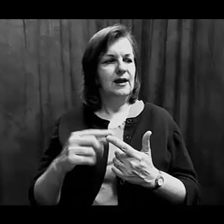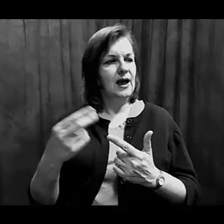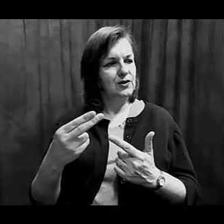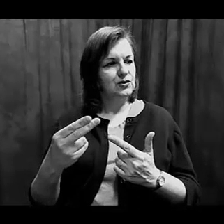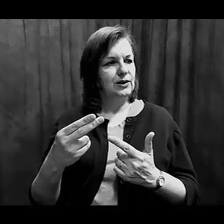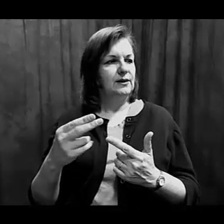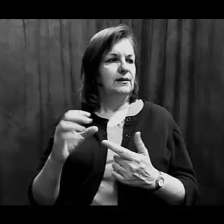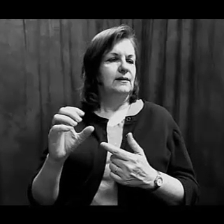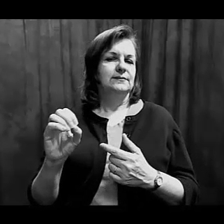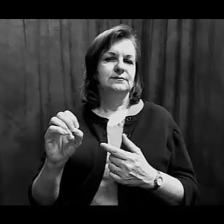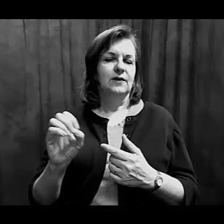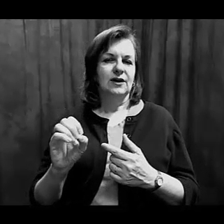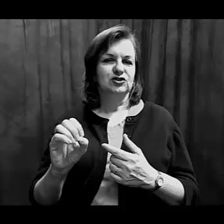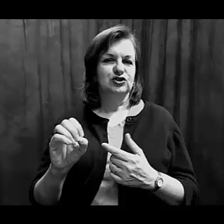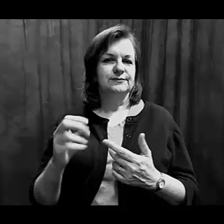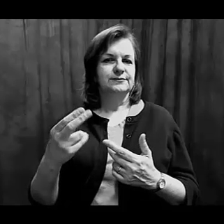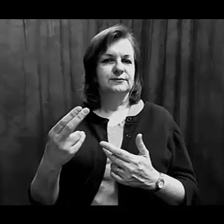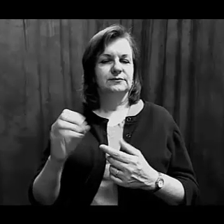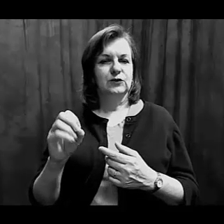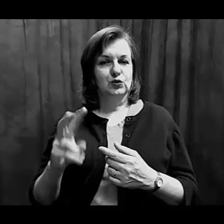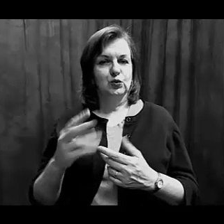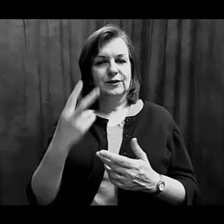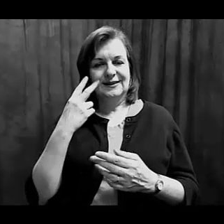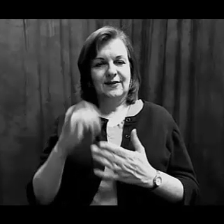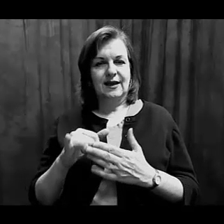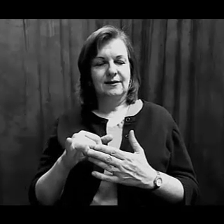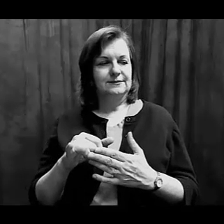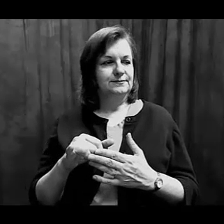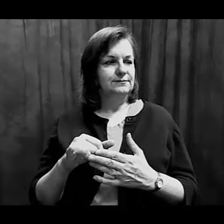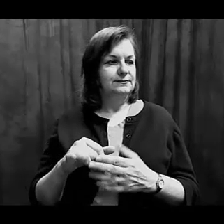hydrogen we just looked at - oxygen - O2 - we see this all the time